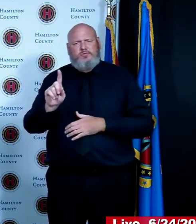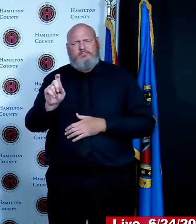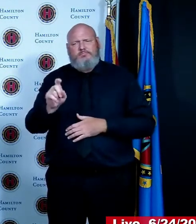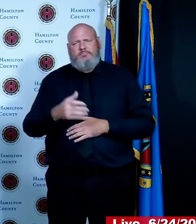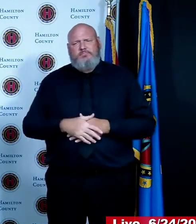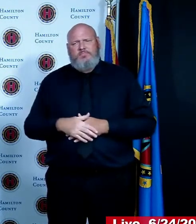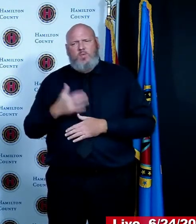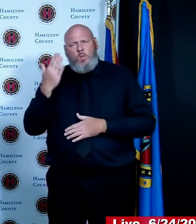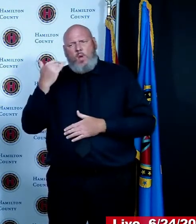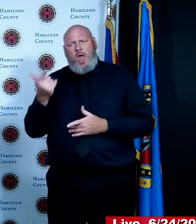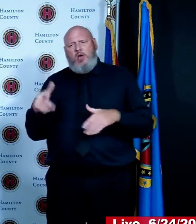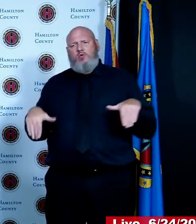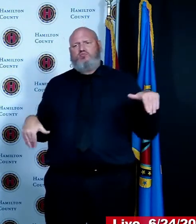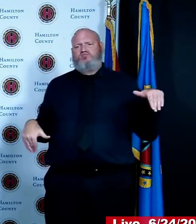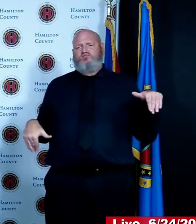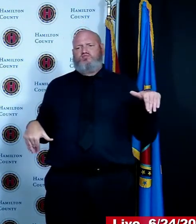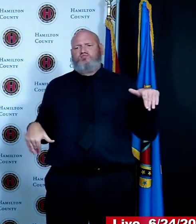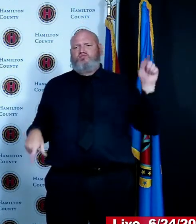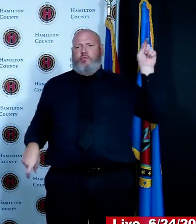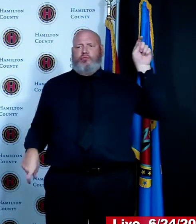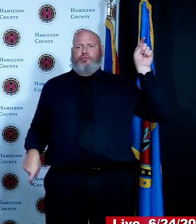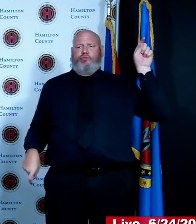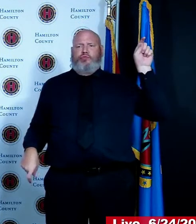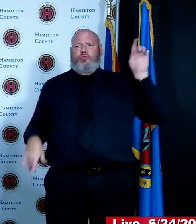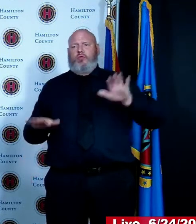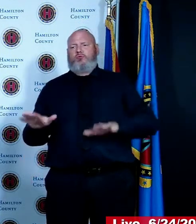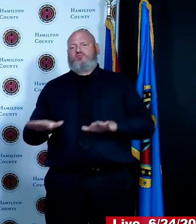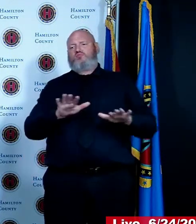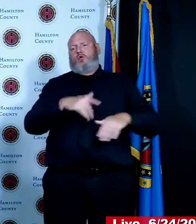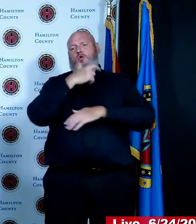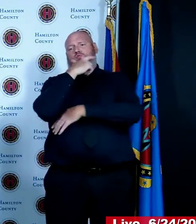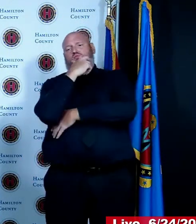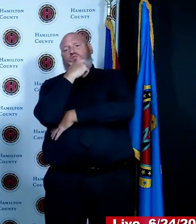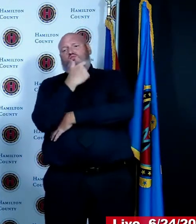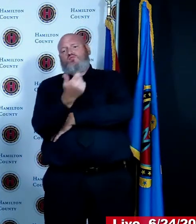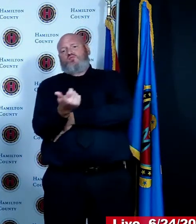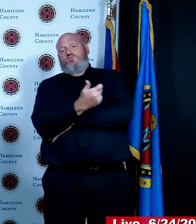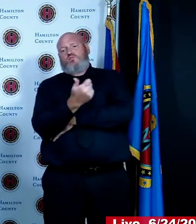mean I know no one wants to hear it but I'll just say it you know re-shutting